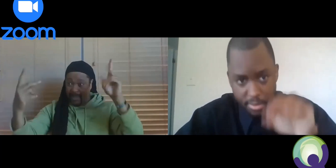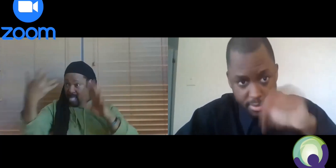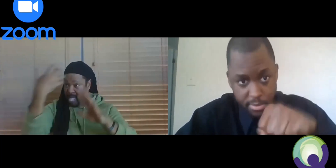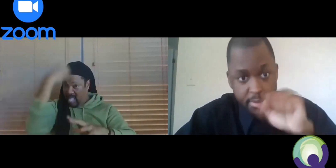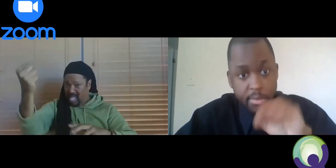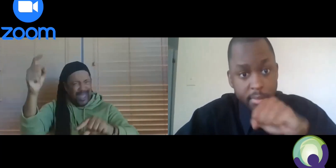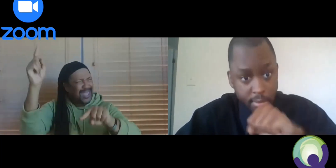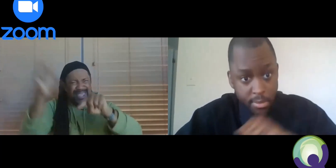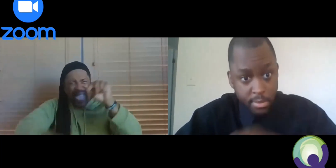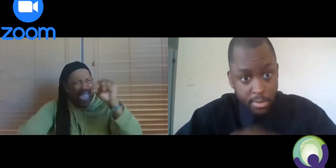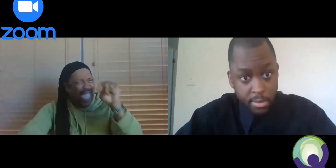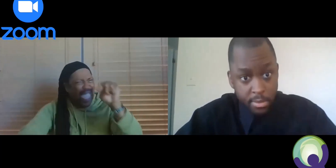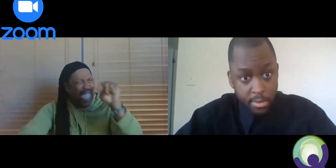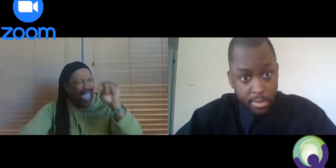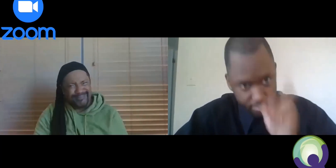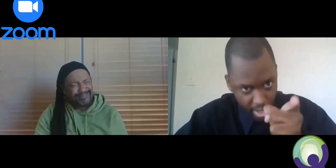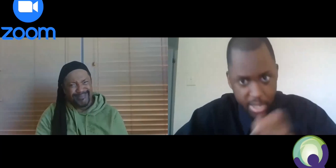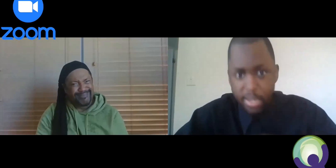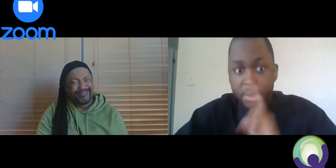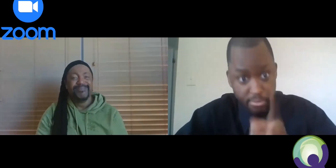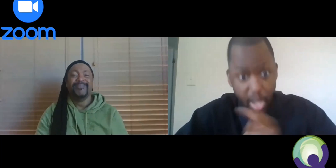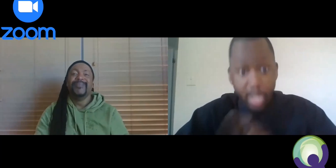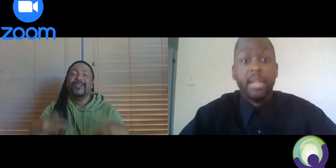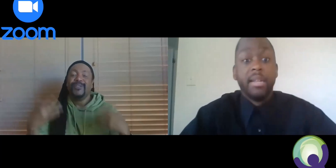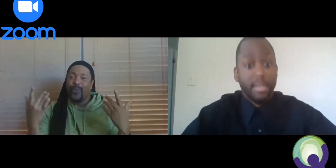No one can take it from you.